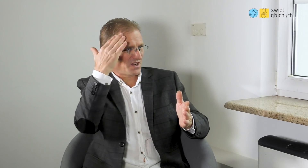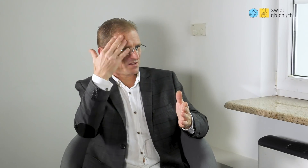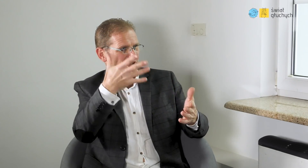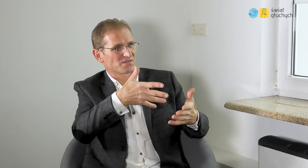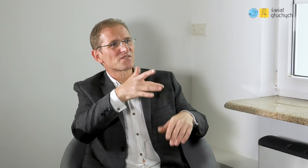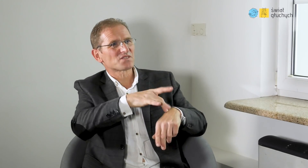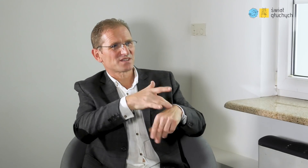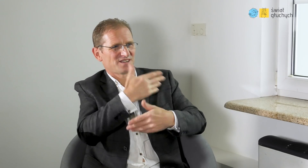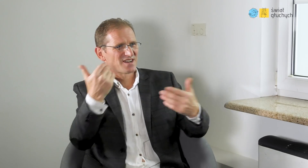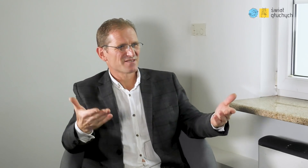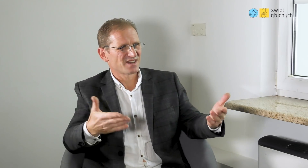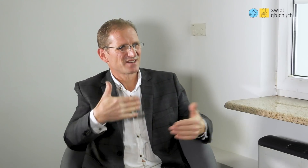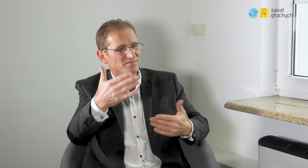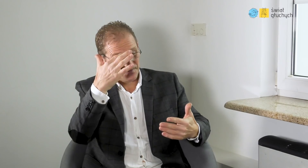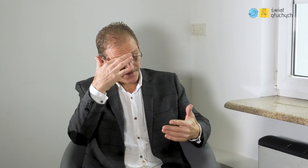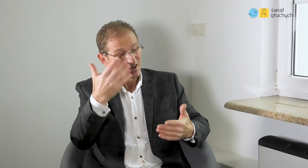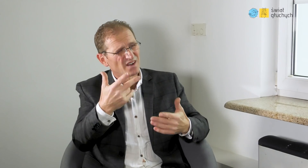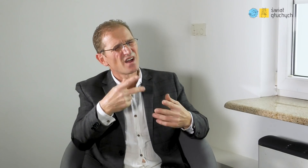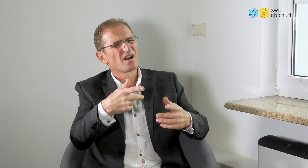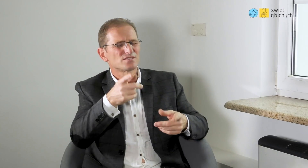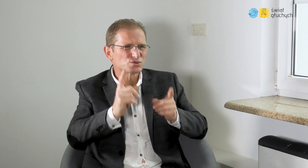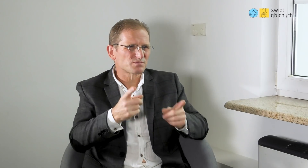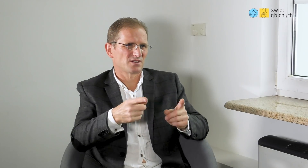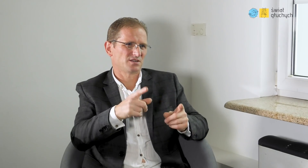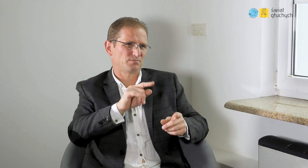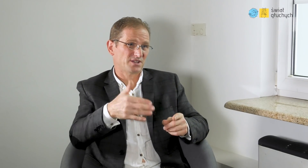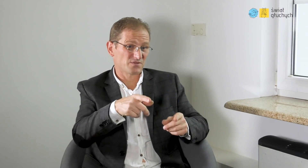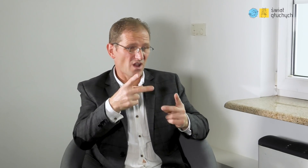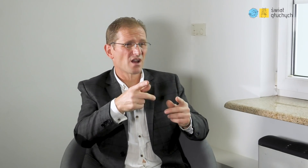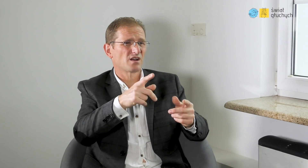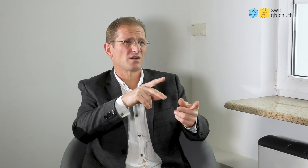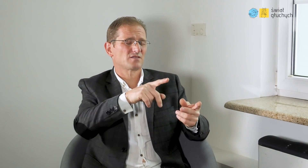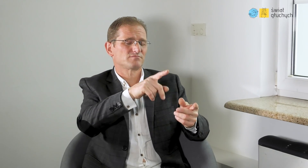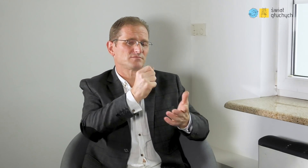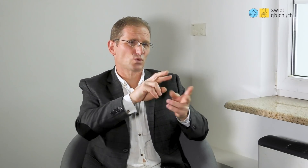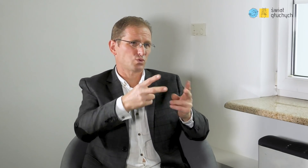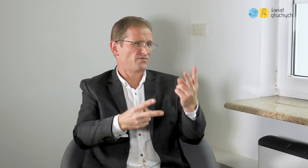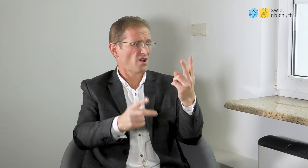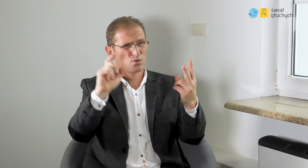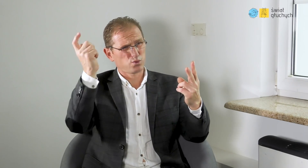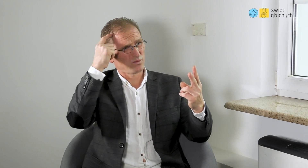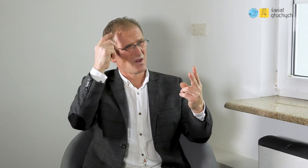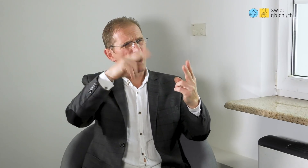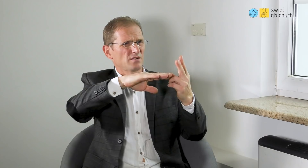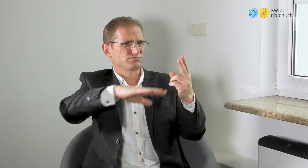But there are no results on this issue. I want translators to be provided As well as the establishment of a law.